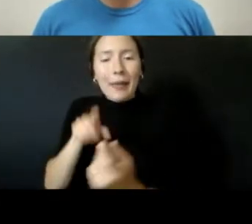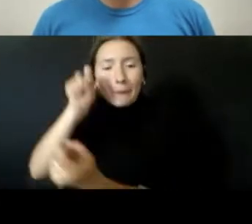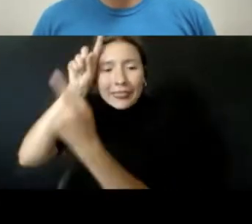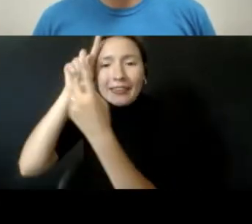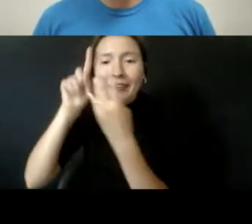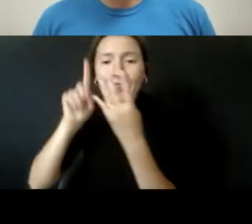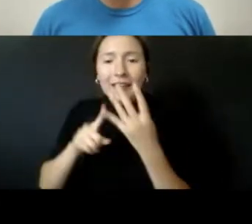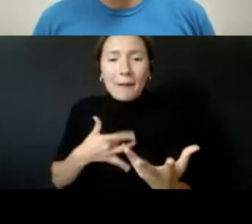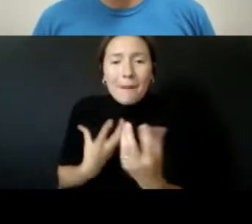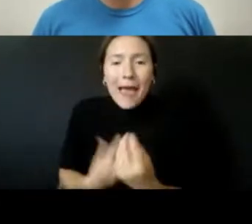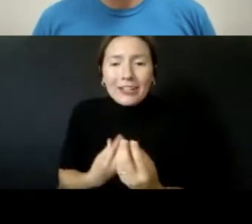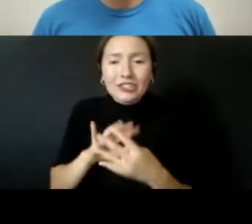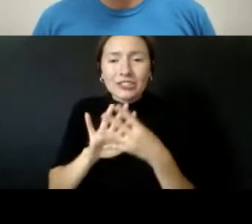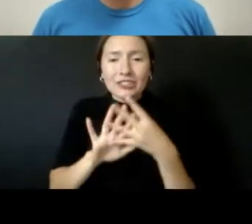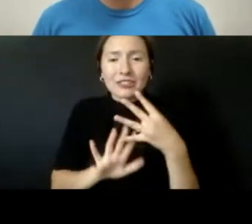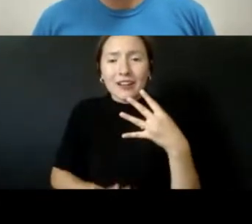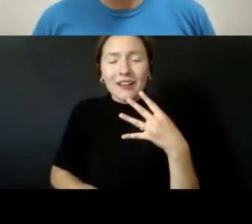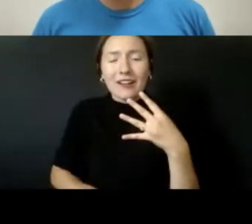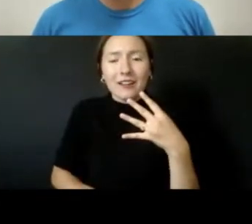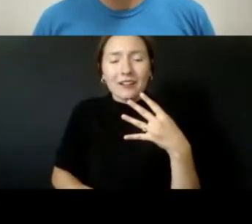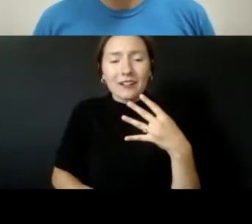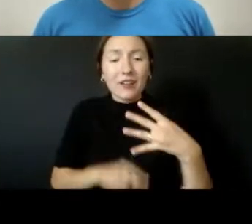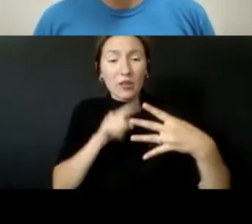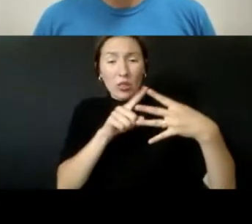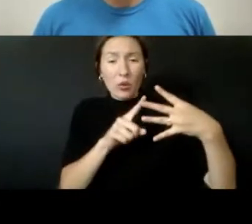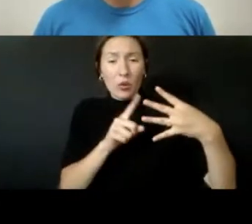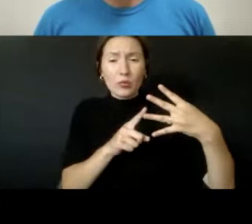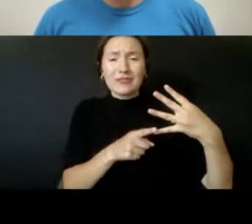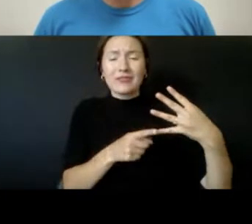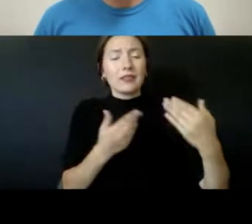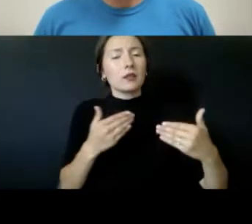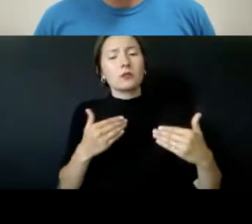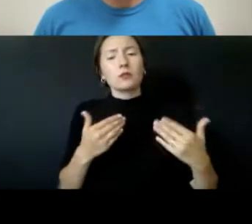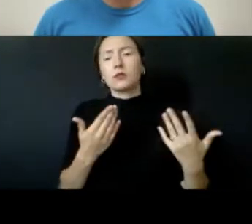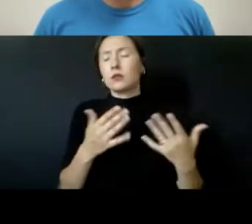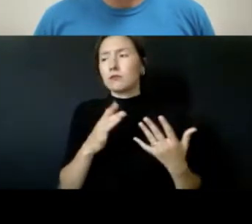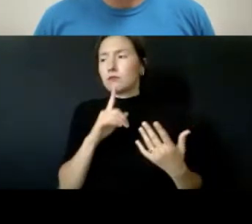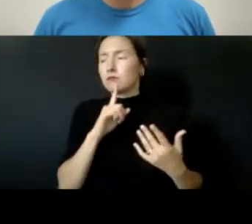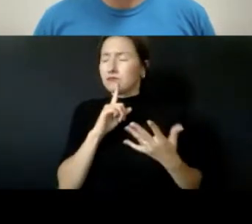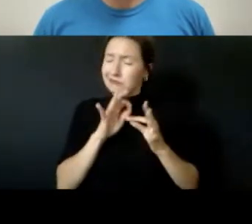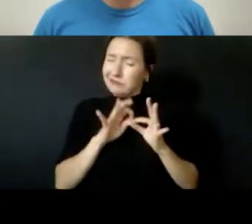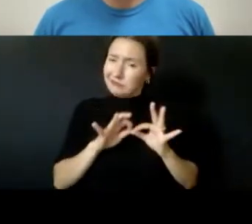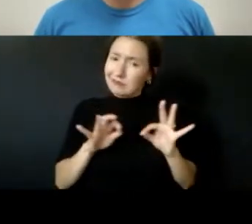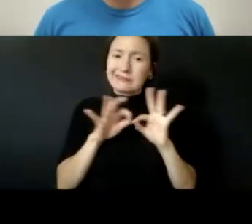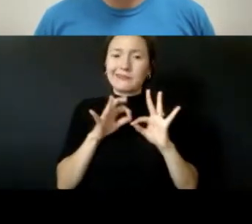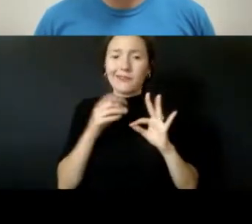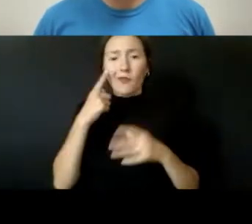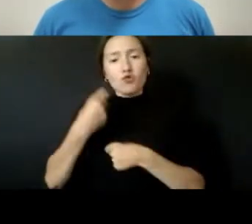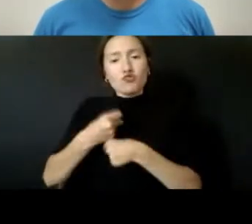you know are paramount to creating good content in the universe and putting good stuff out in the